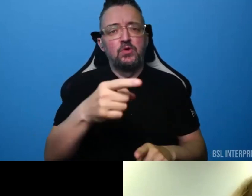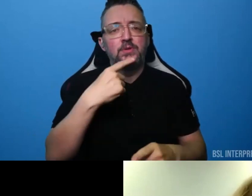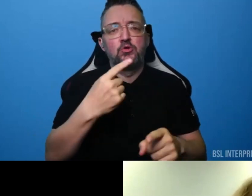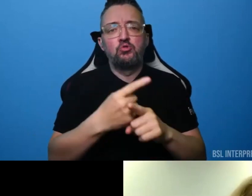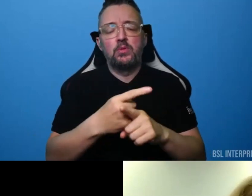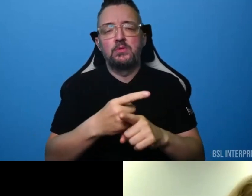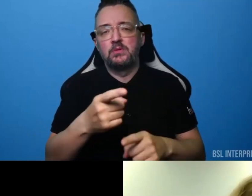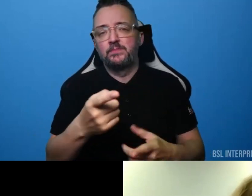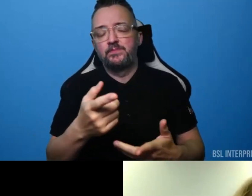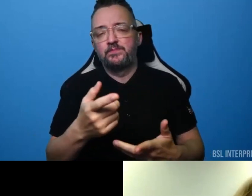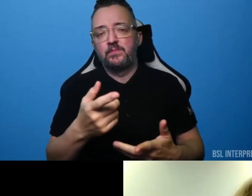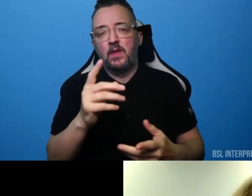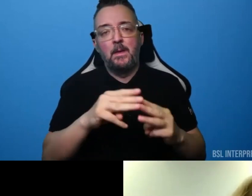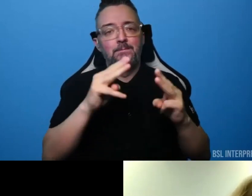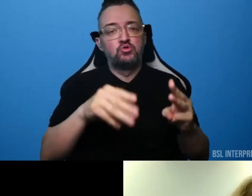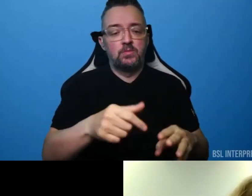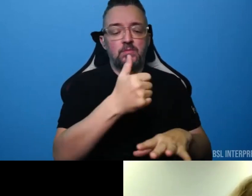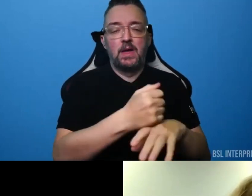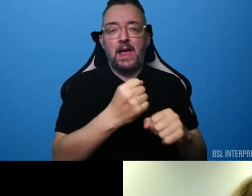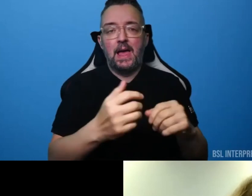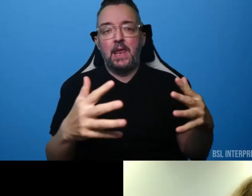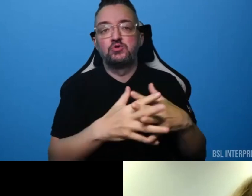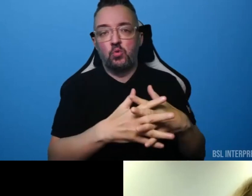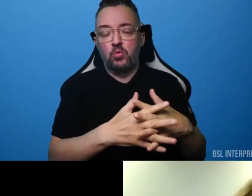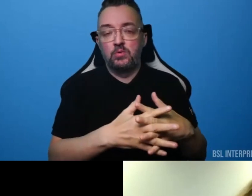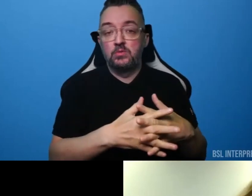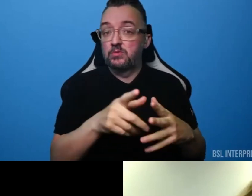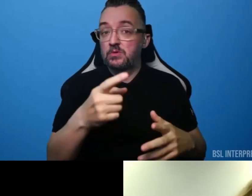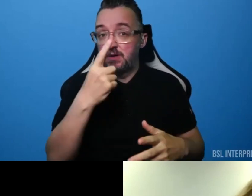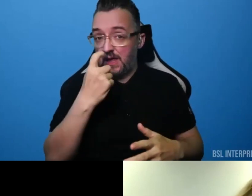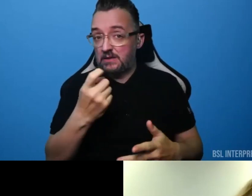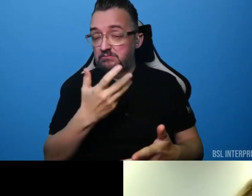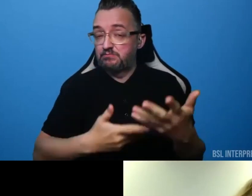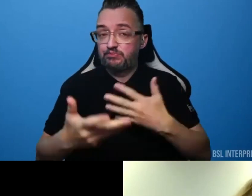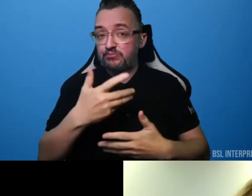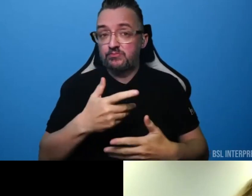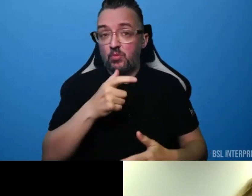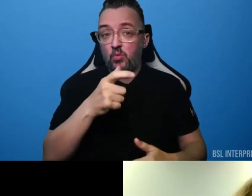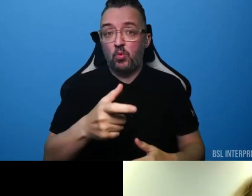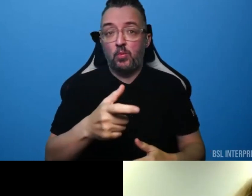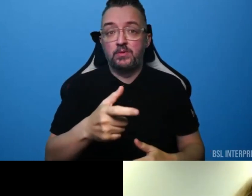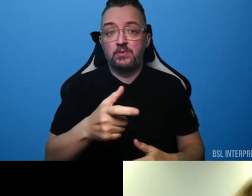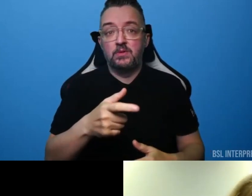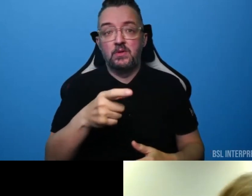about having a museum in Glasgow. Are you able to kind of comment on the work you've been doing with us